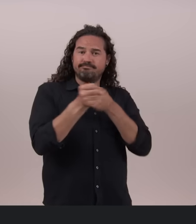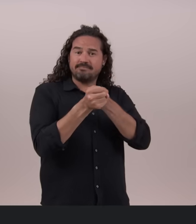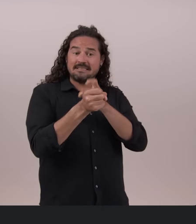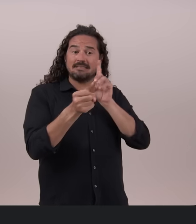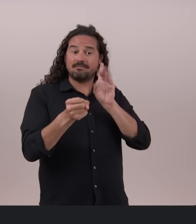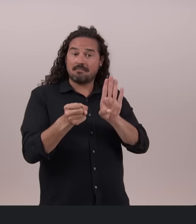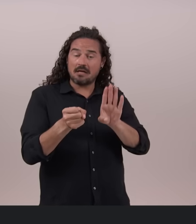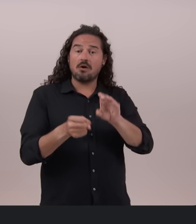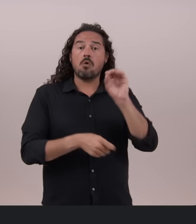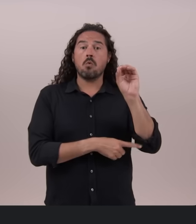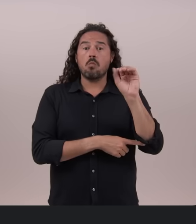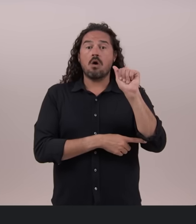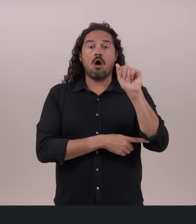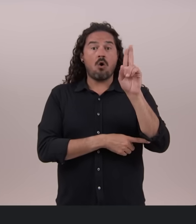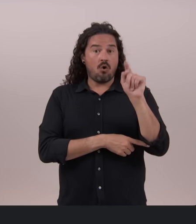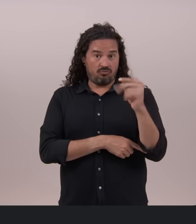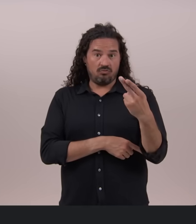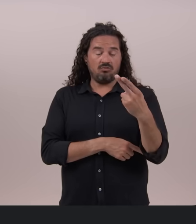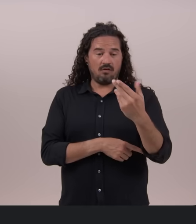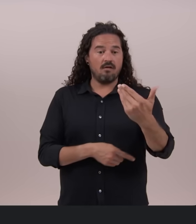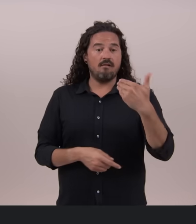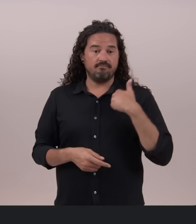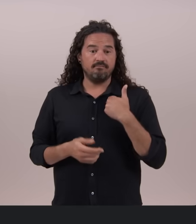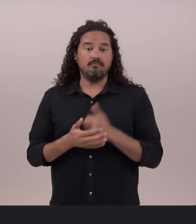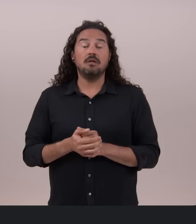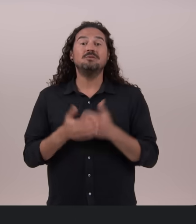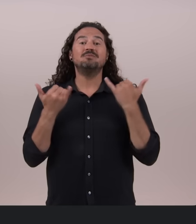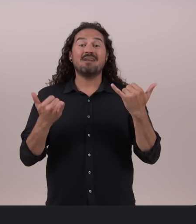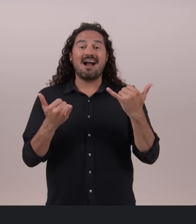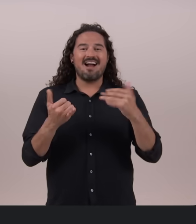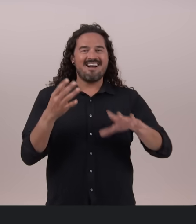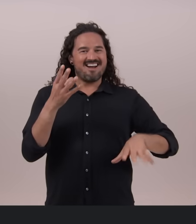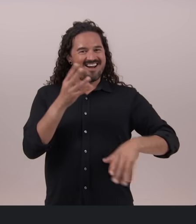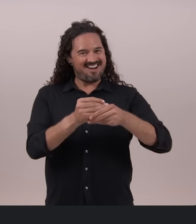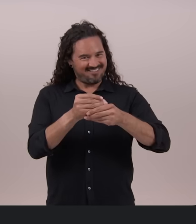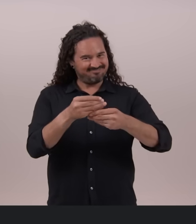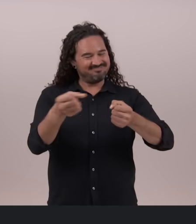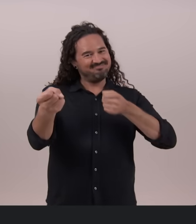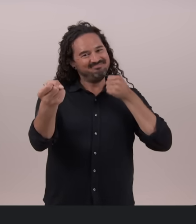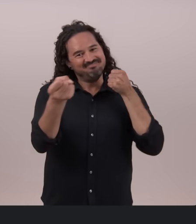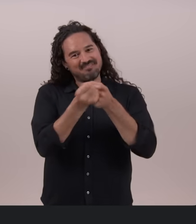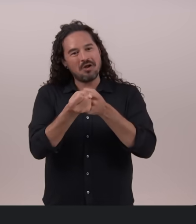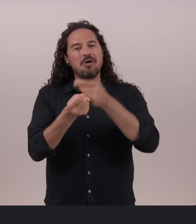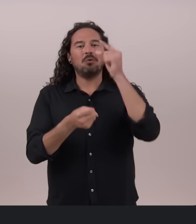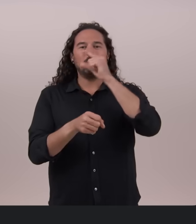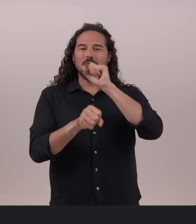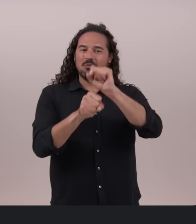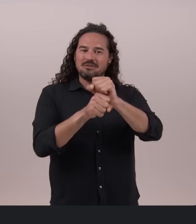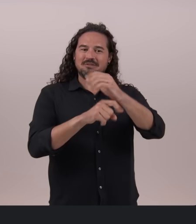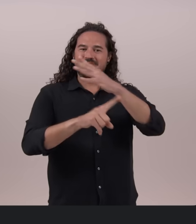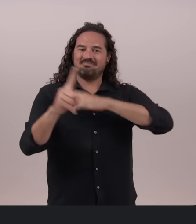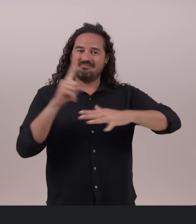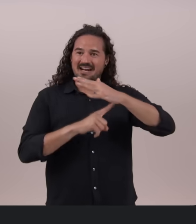And today, we're officially announcing support for Google Workspace. Yeah!